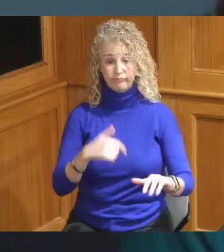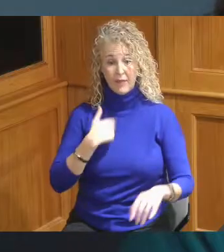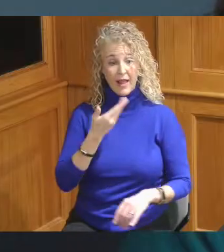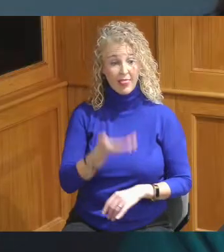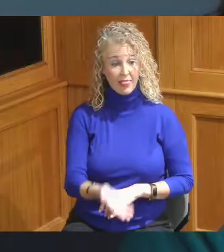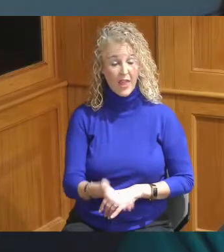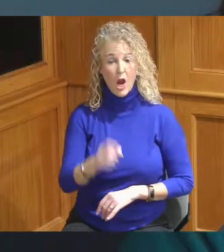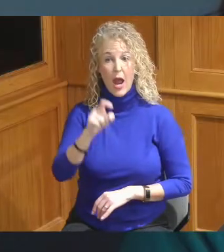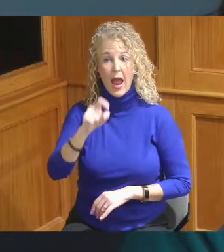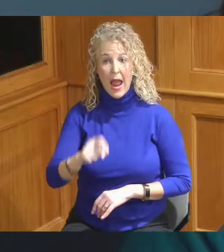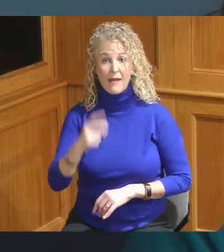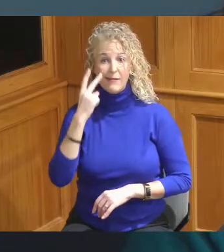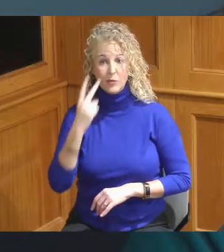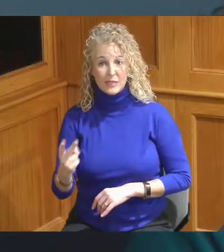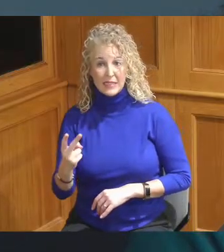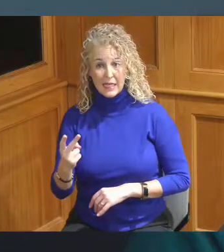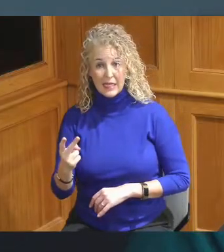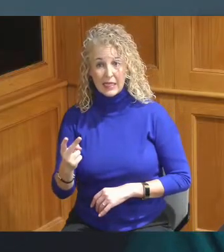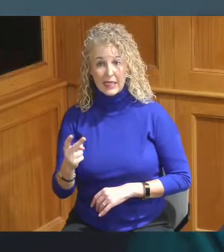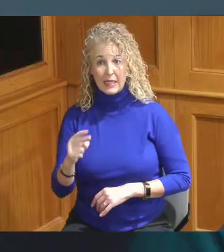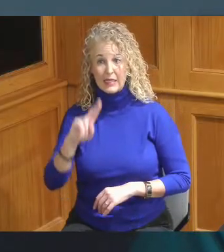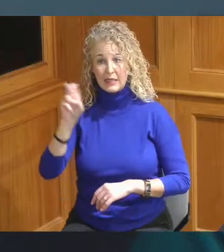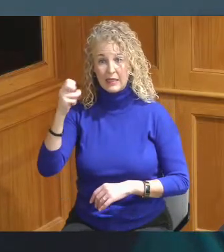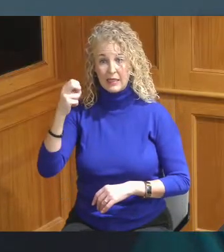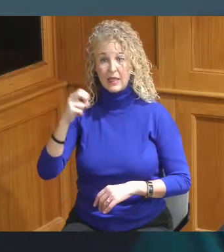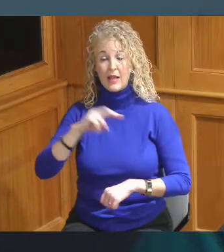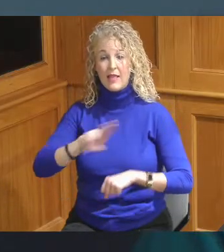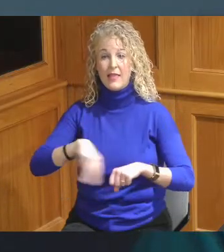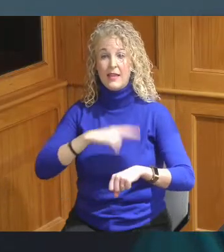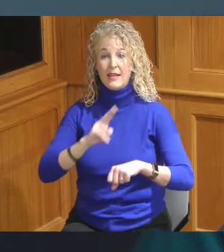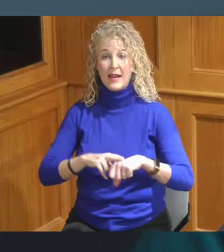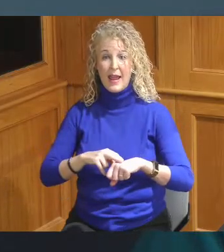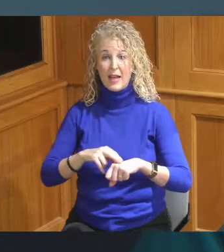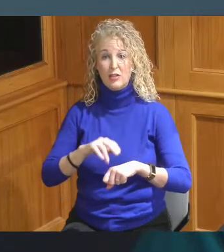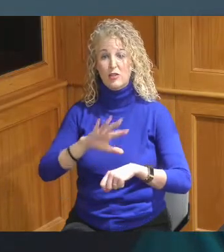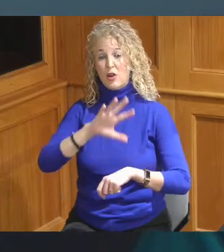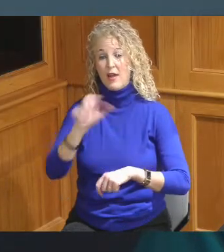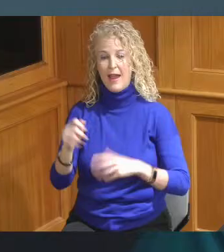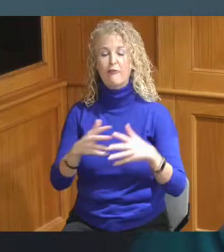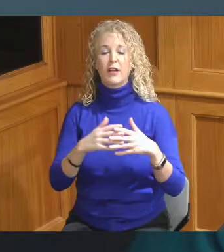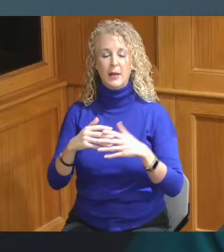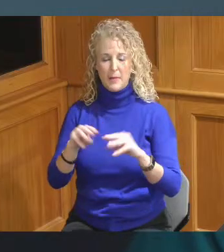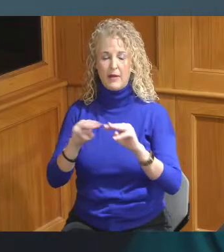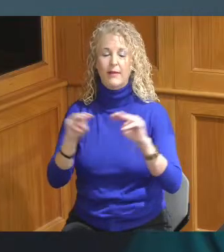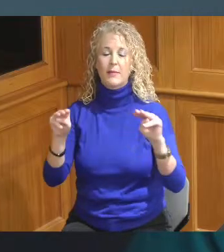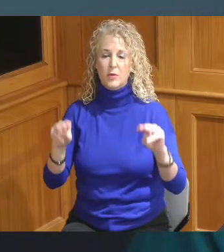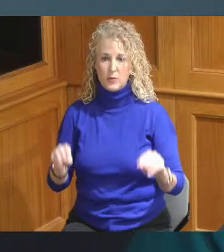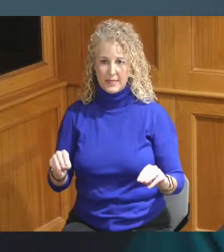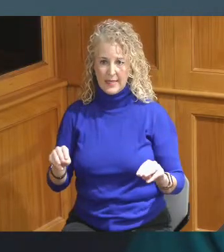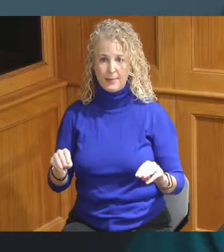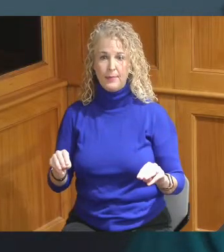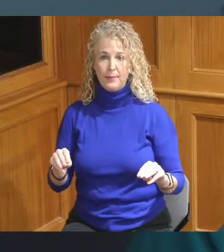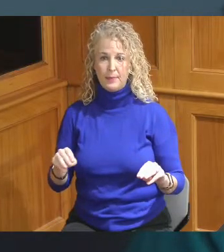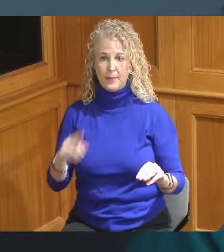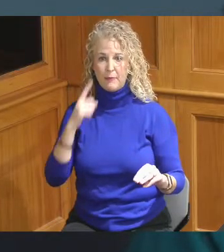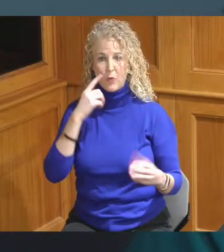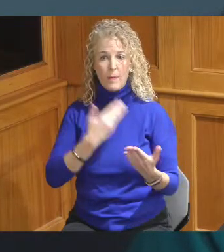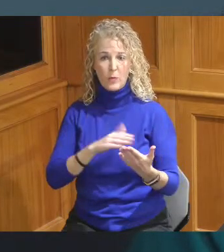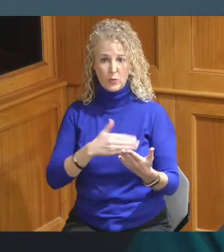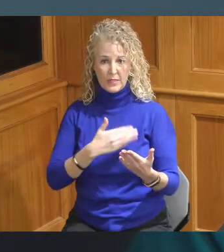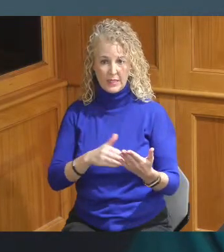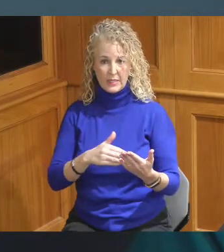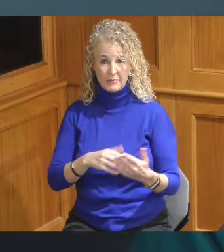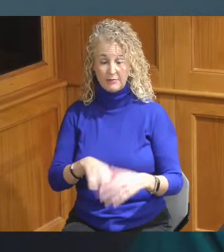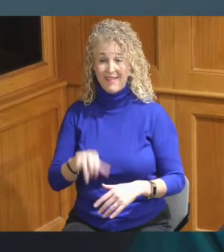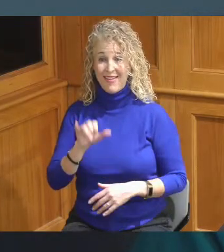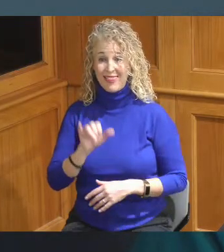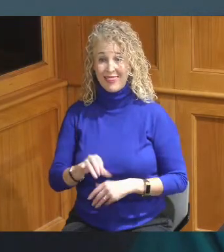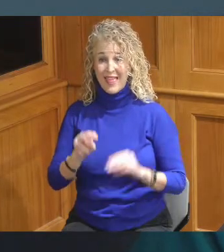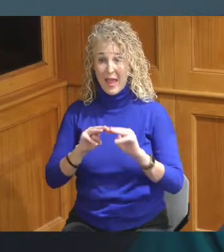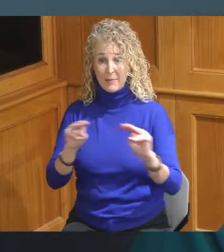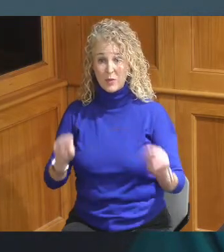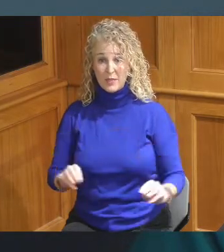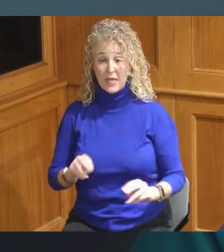I have to stop by the National African-American Museum of Music. And that was an incredible place.